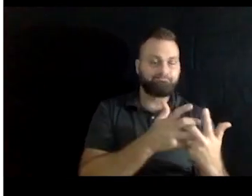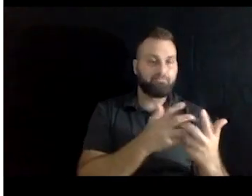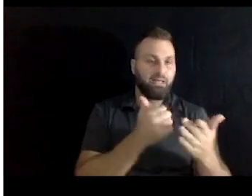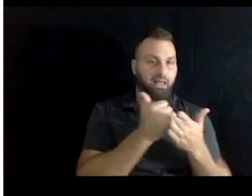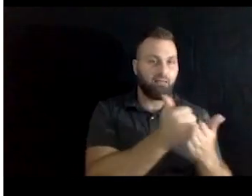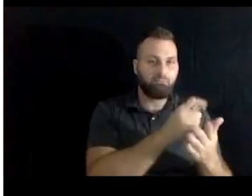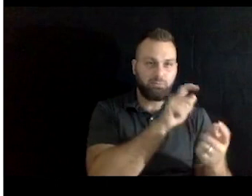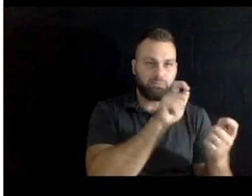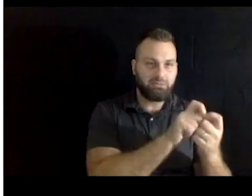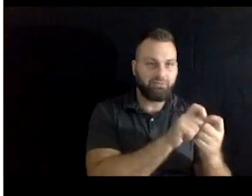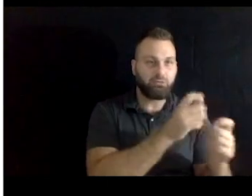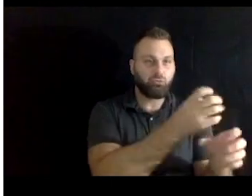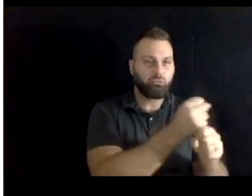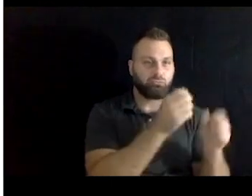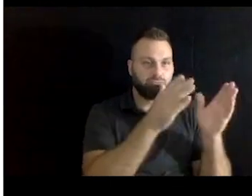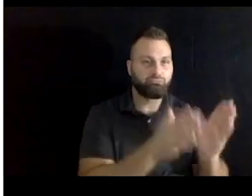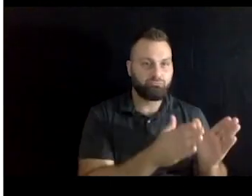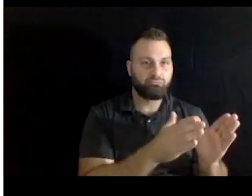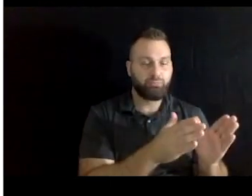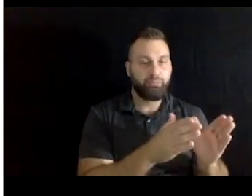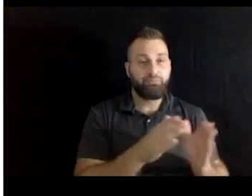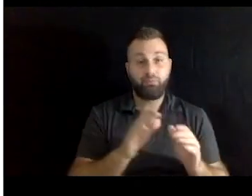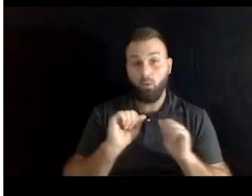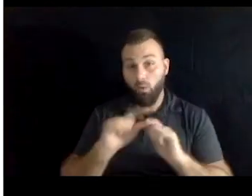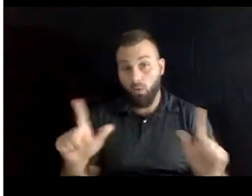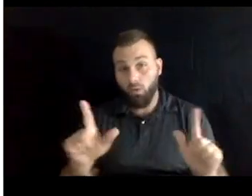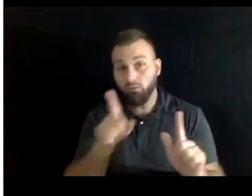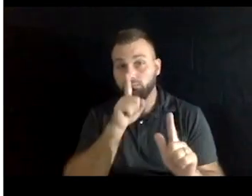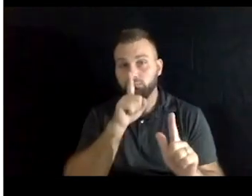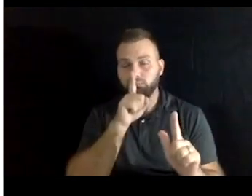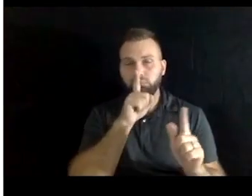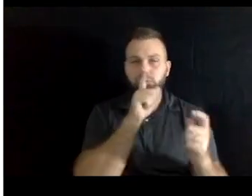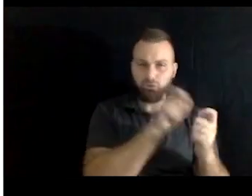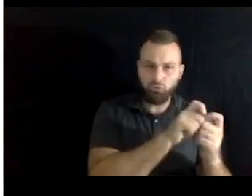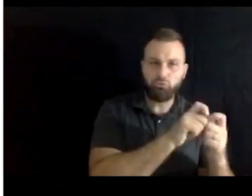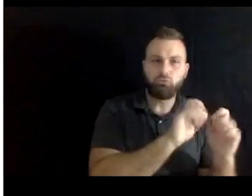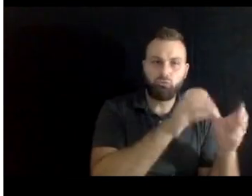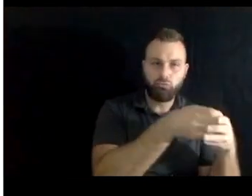not necessarily all but certain groups, and so the natural takeaway here, I think,